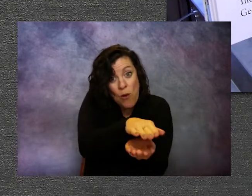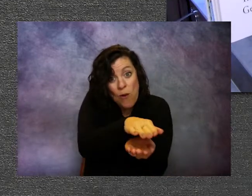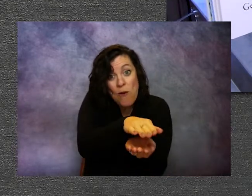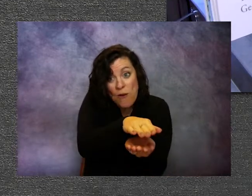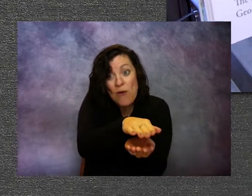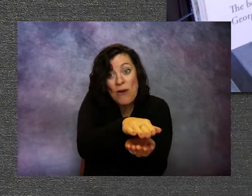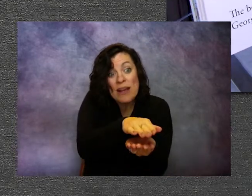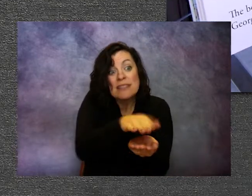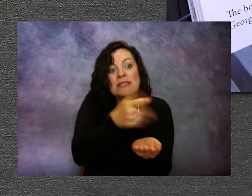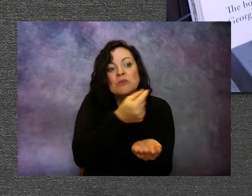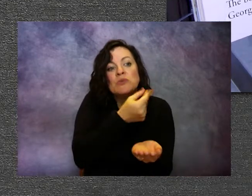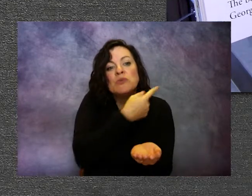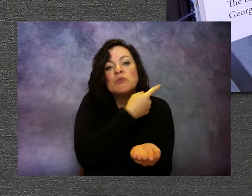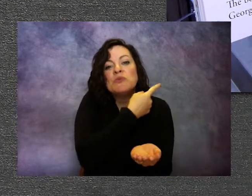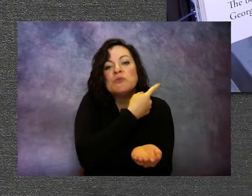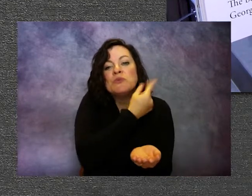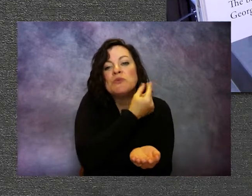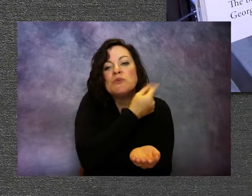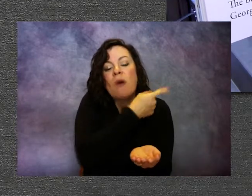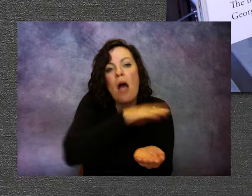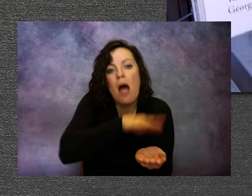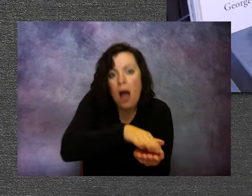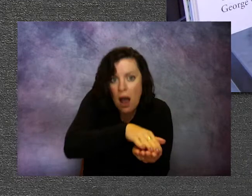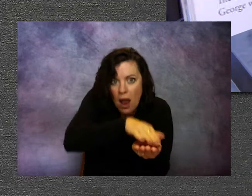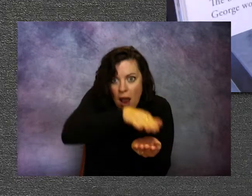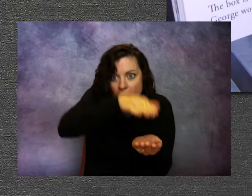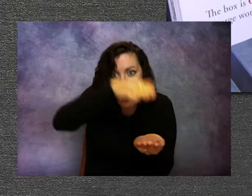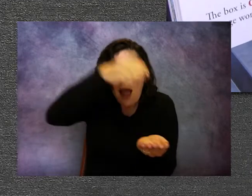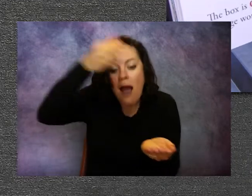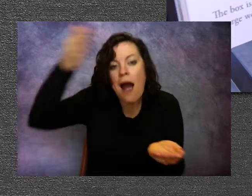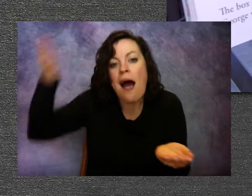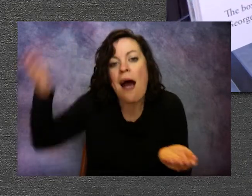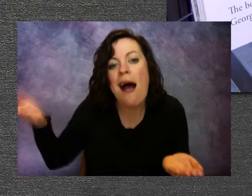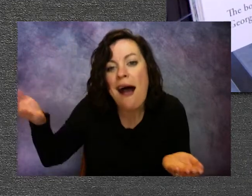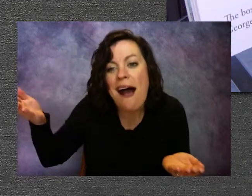Look, now the box is open. Good job.